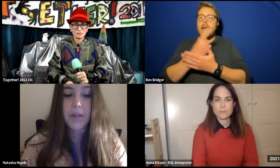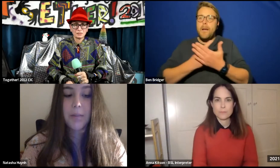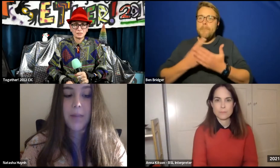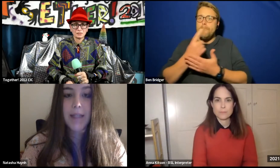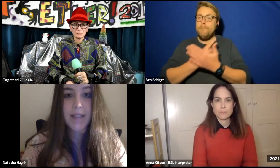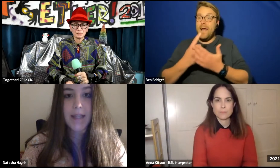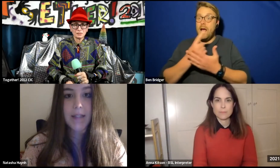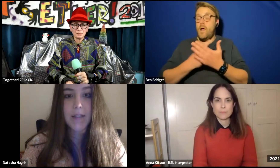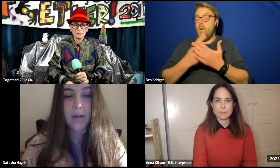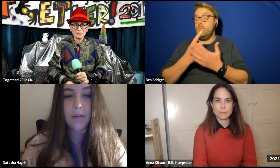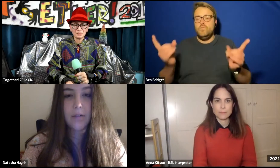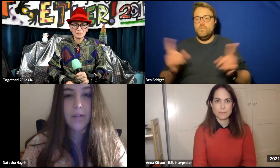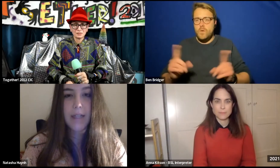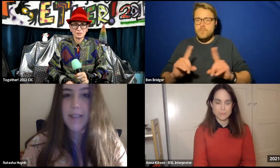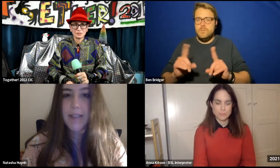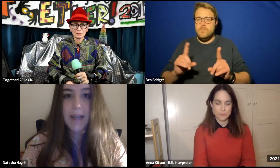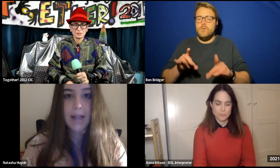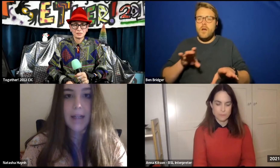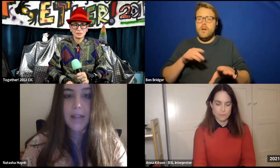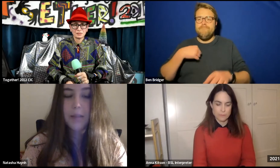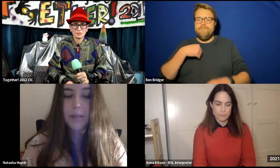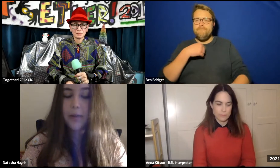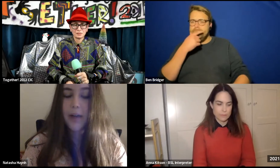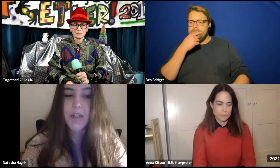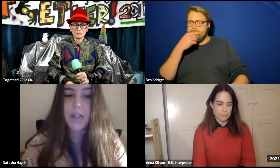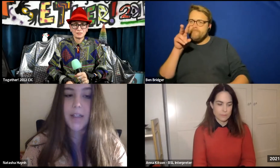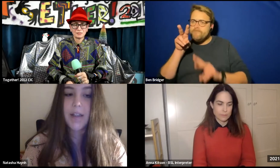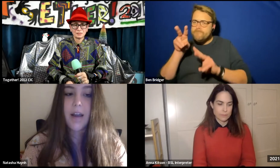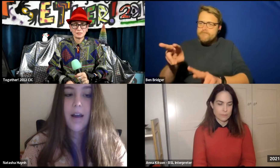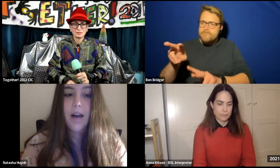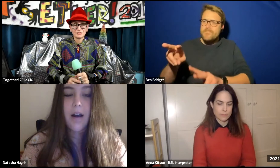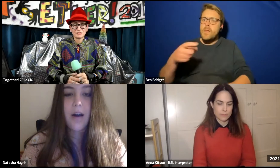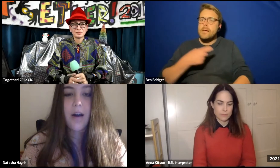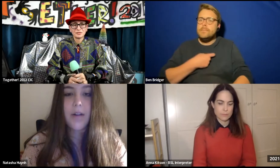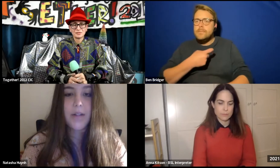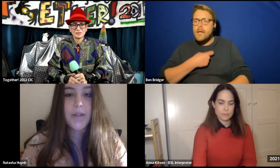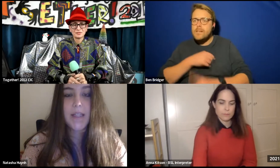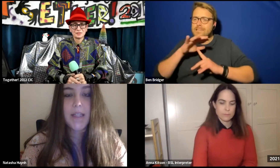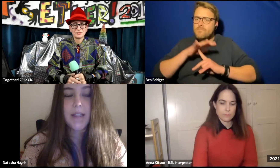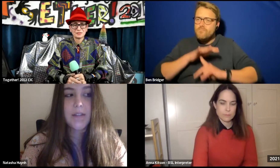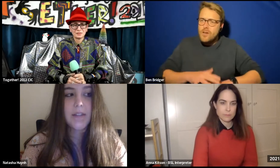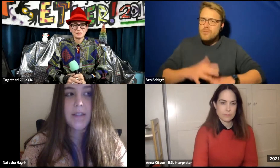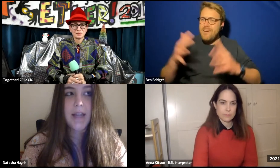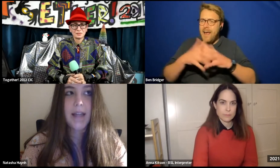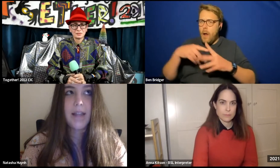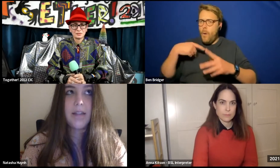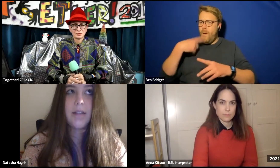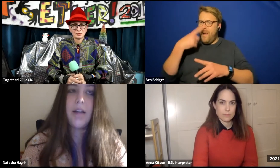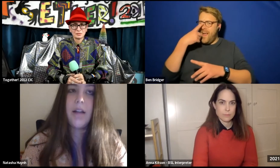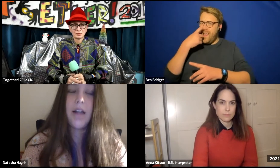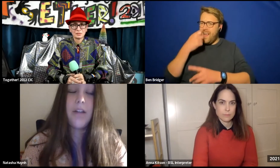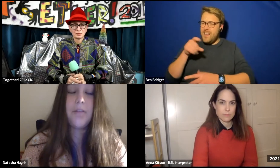make sense of anxiety and depression and all those things that a lot of people,